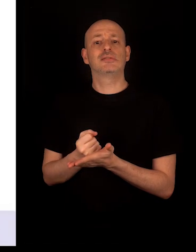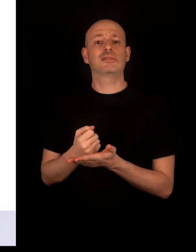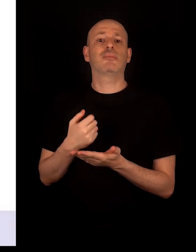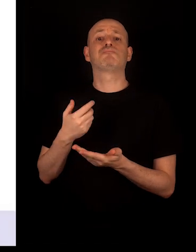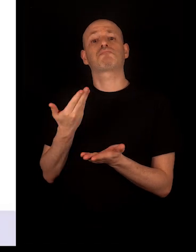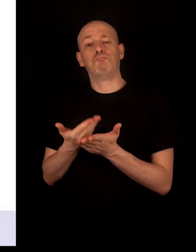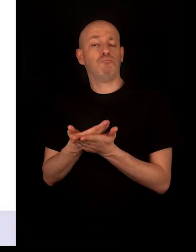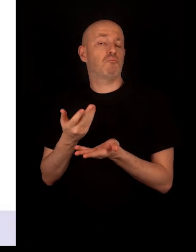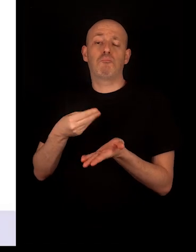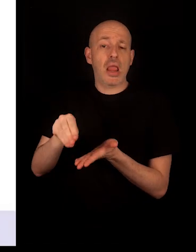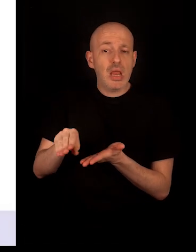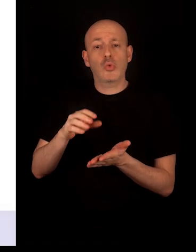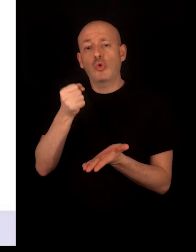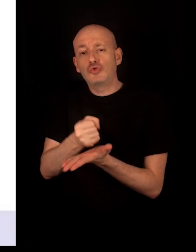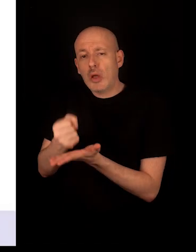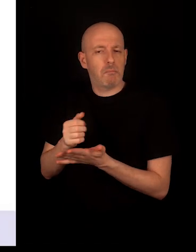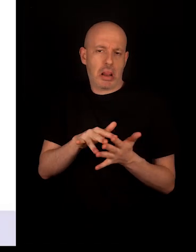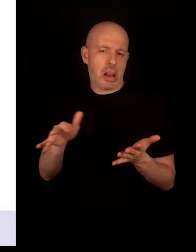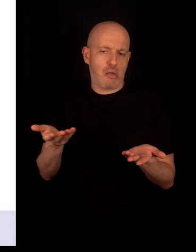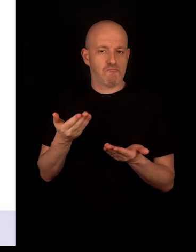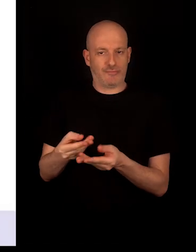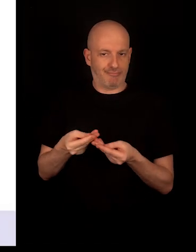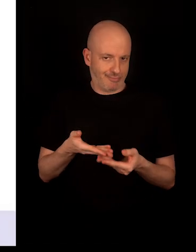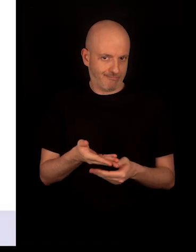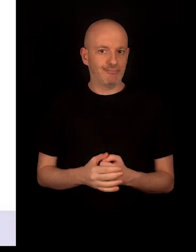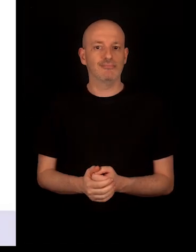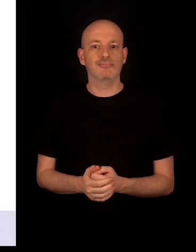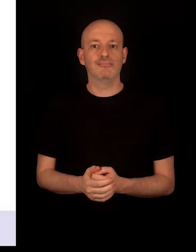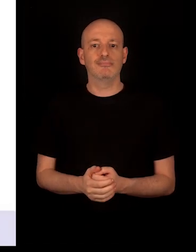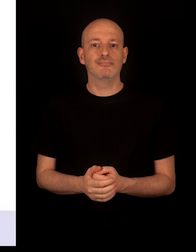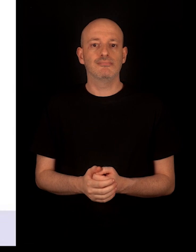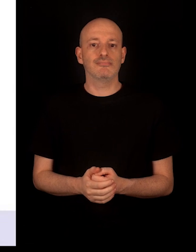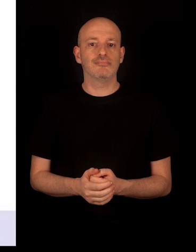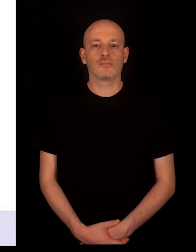like a proof of payment, a stamped visa, etc.